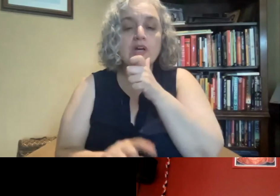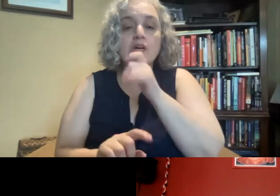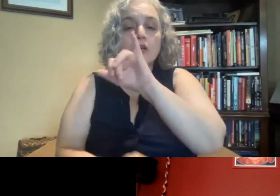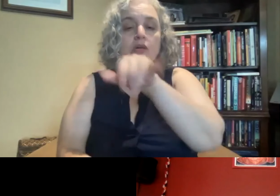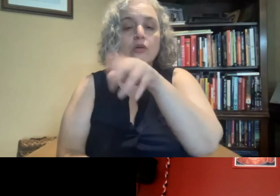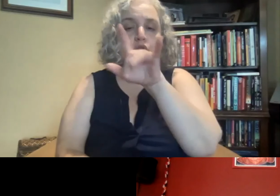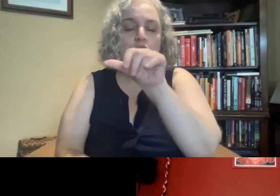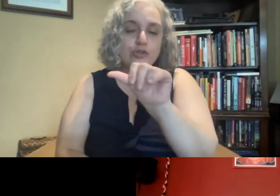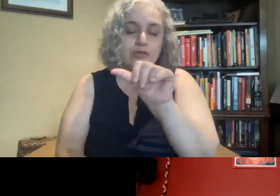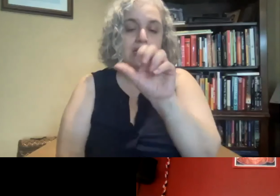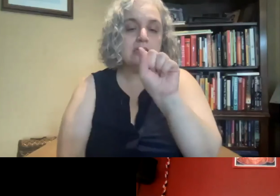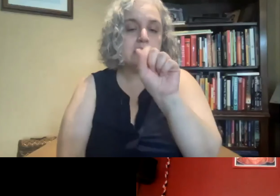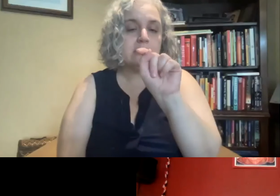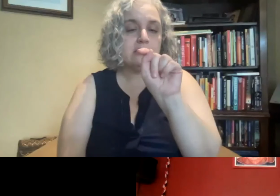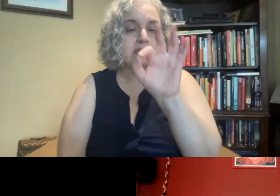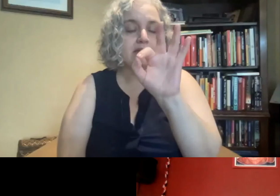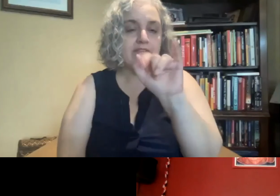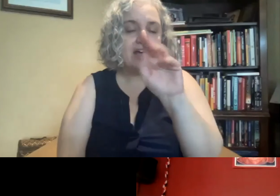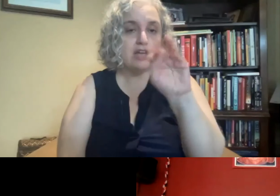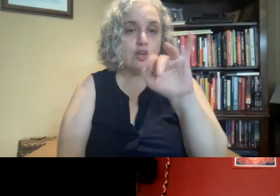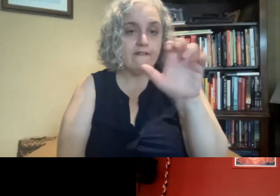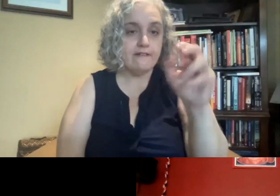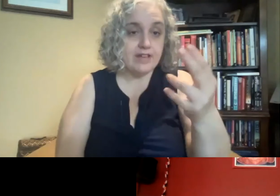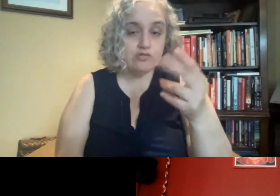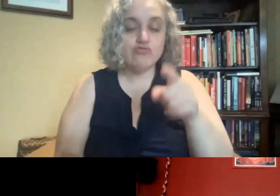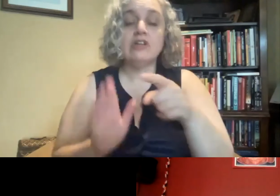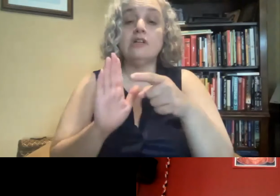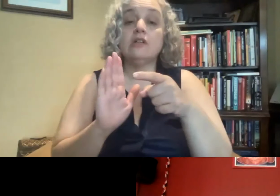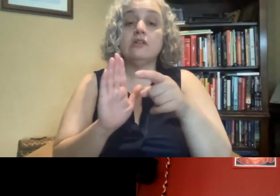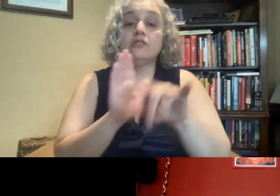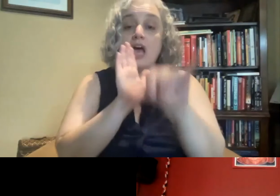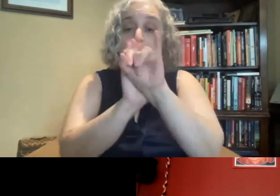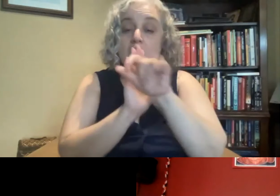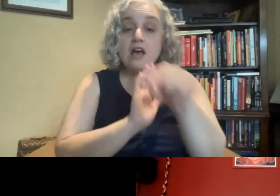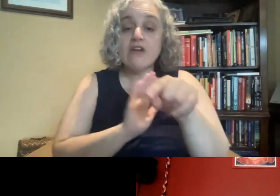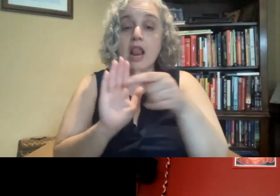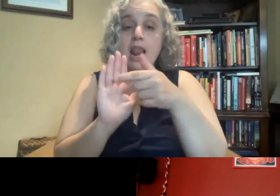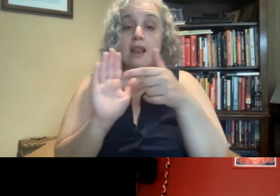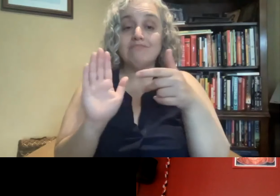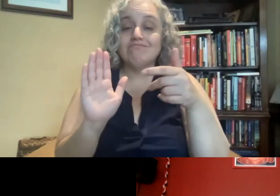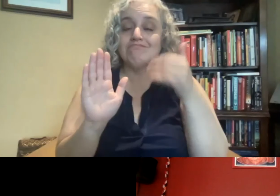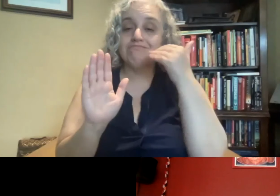at also a label with the data to say, a nutrition label.